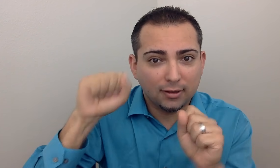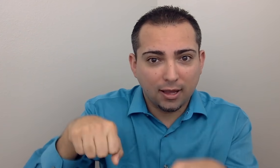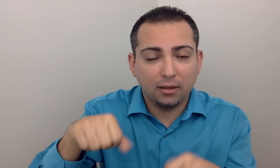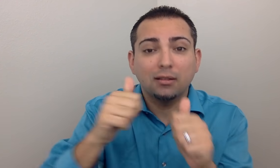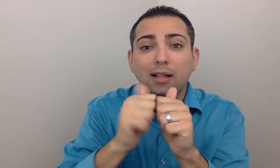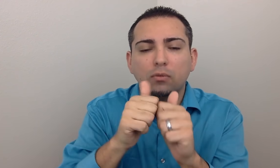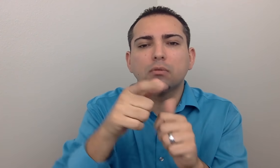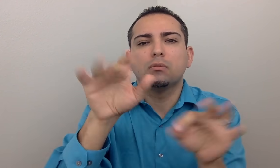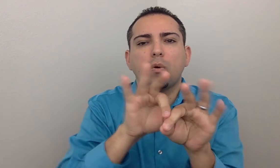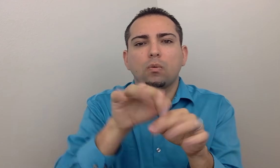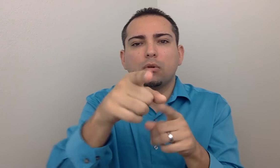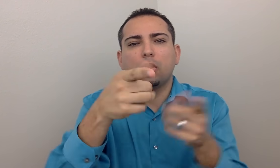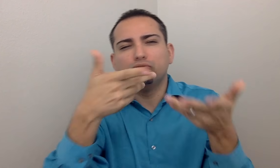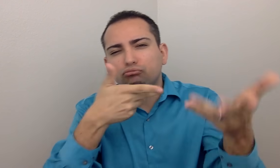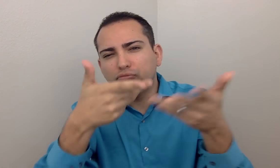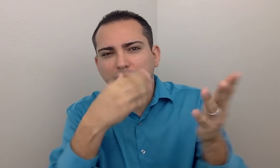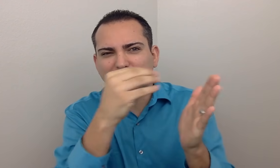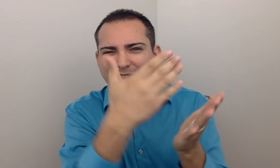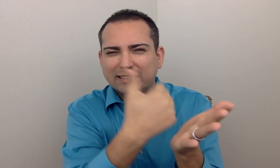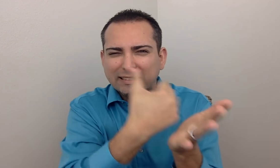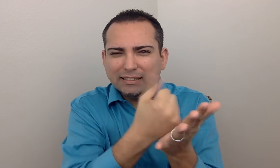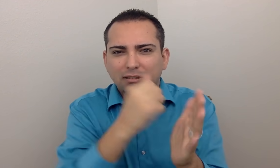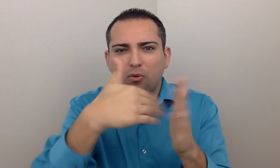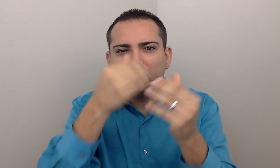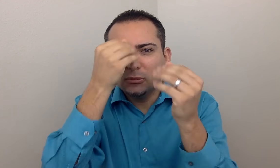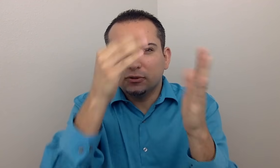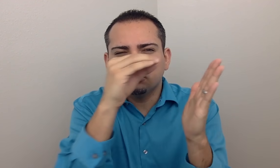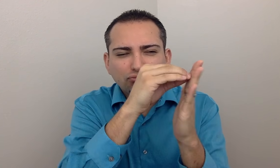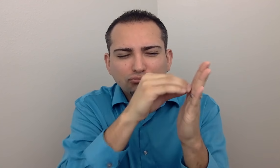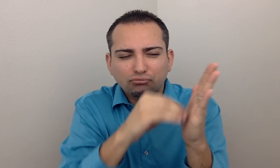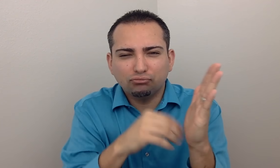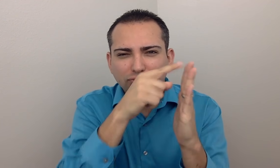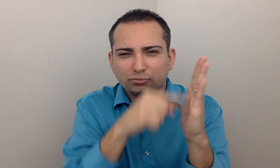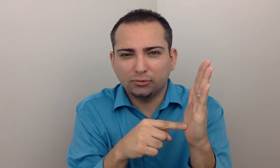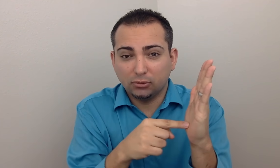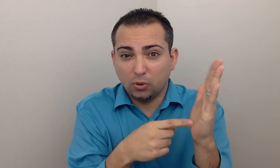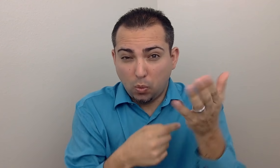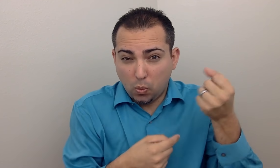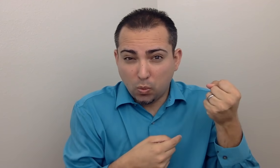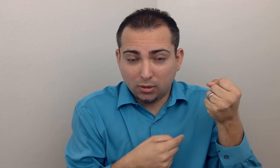It is crucial for you to collect information from the scammers. Hold that information.